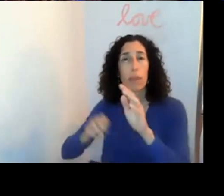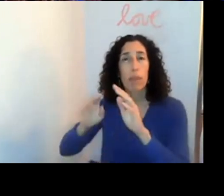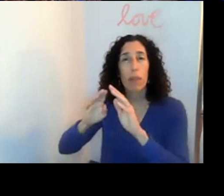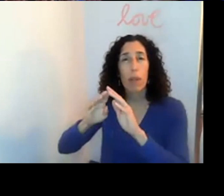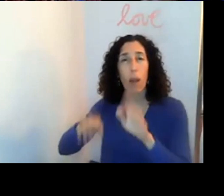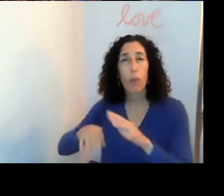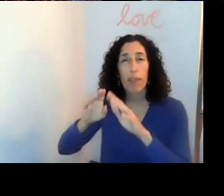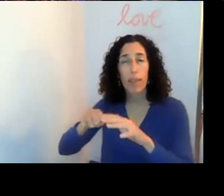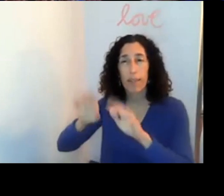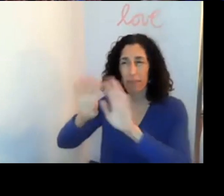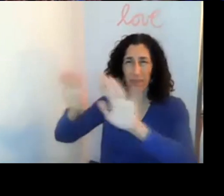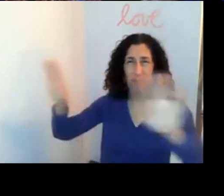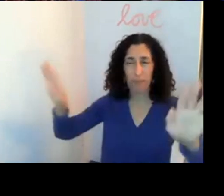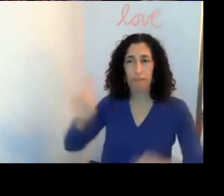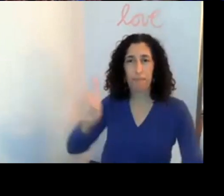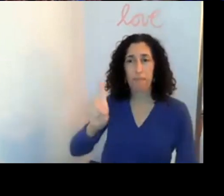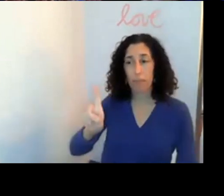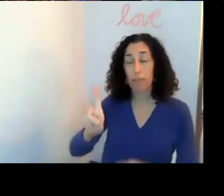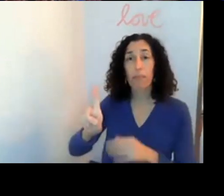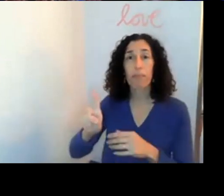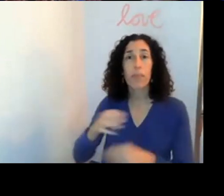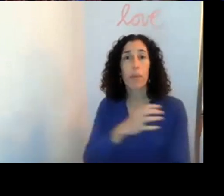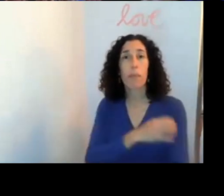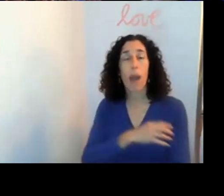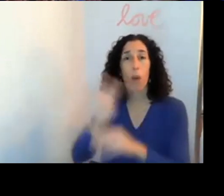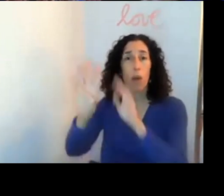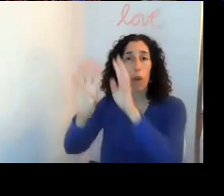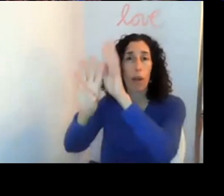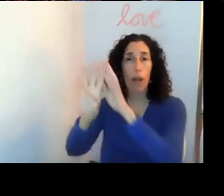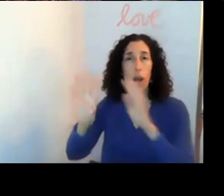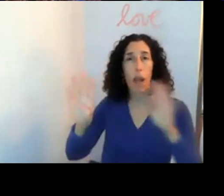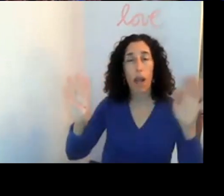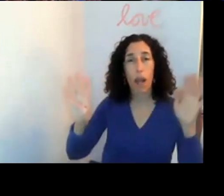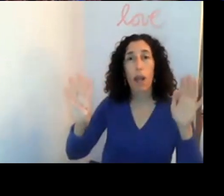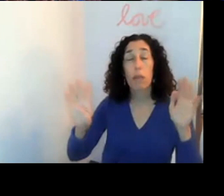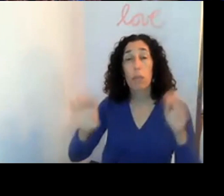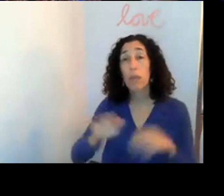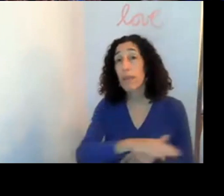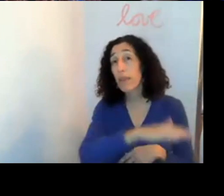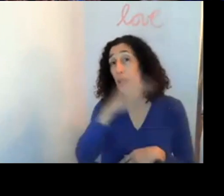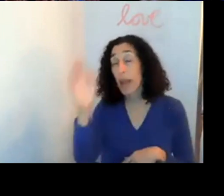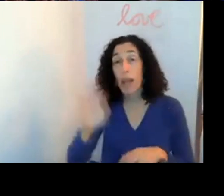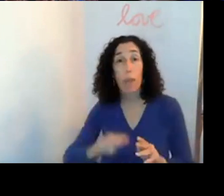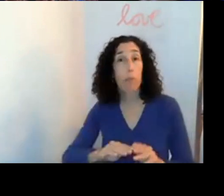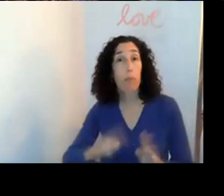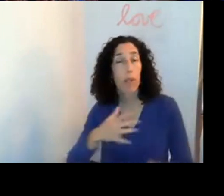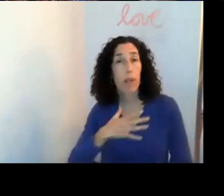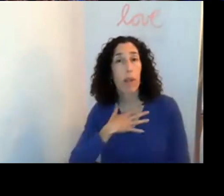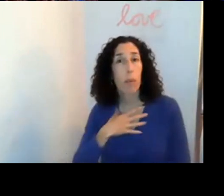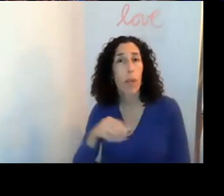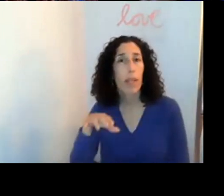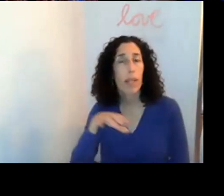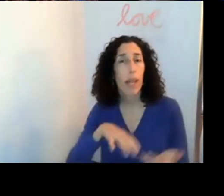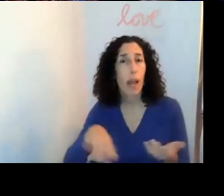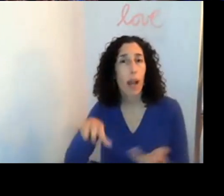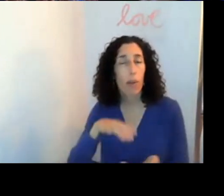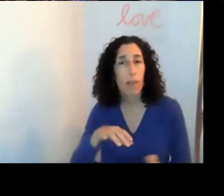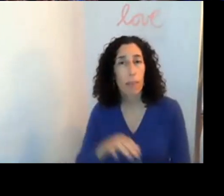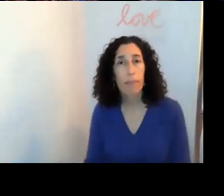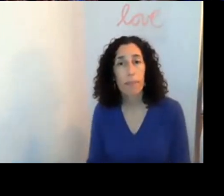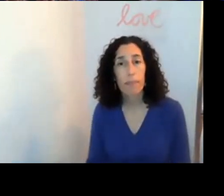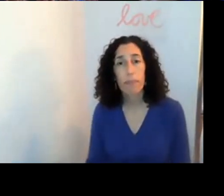um, yeah, trying to just like not add in a bunch of text and make it hard to kind of